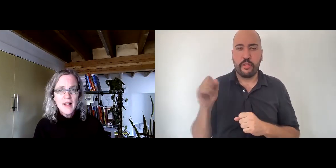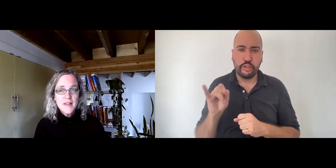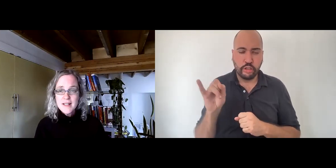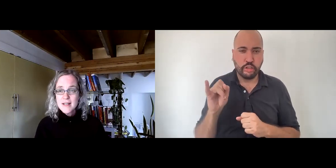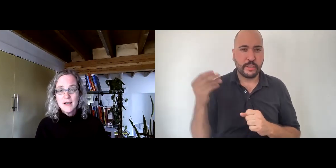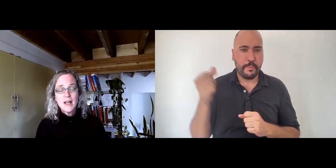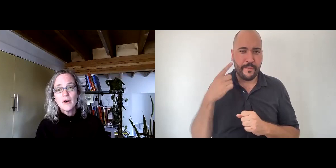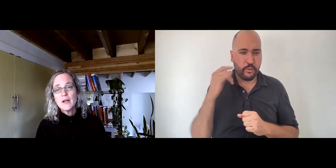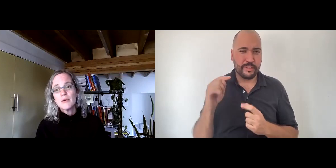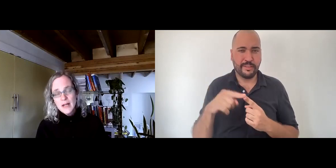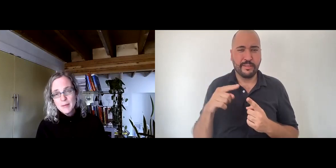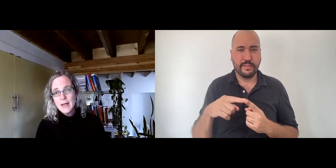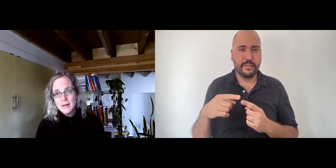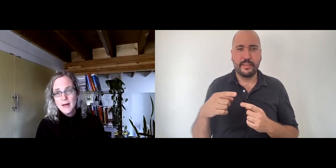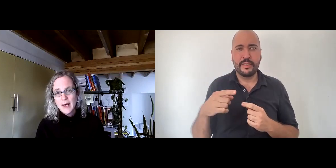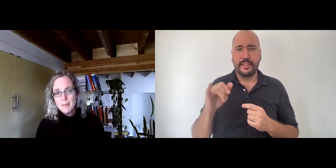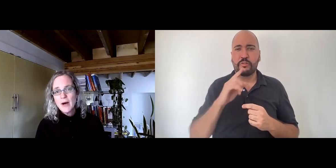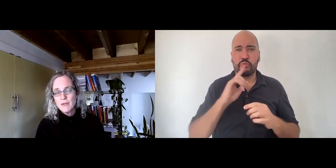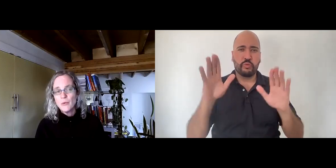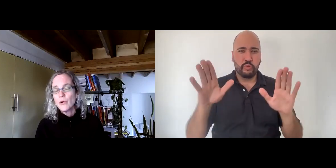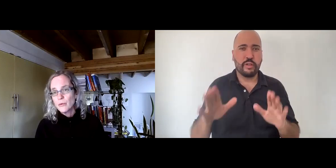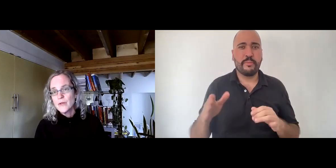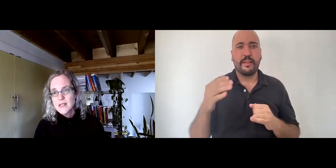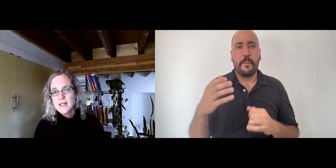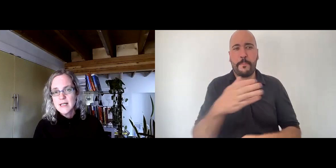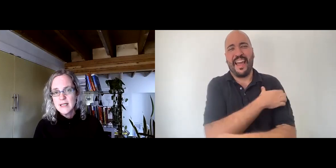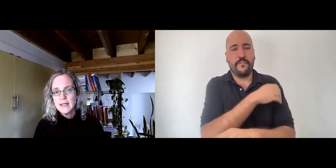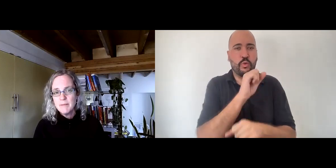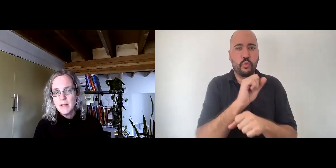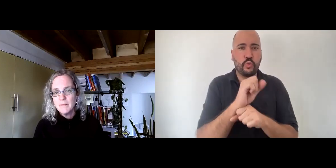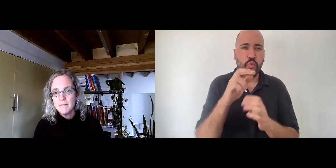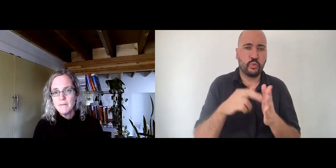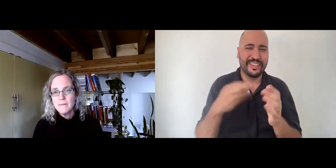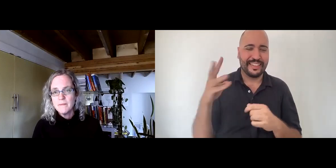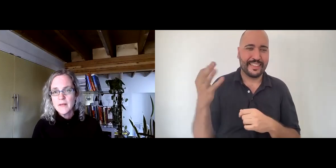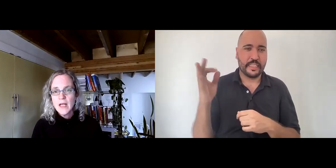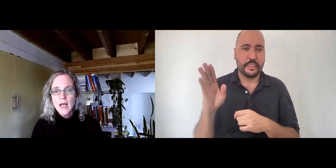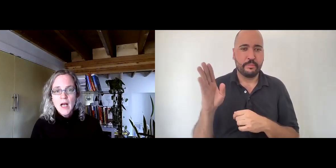This is an incredibly powerful work rule this 1619 beat.